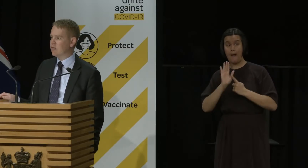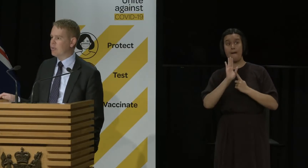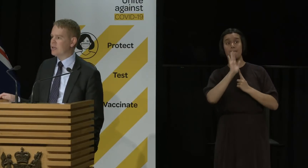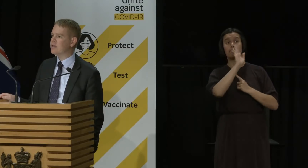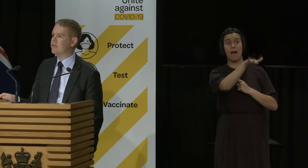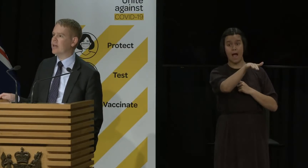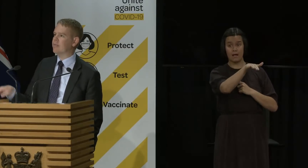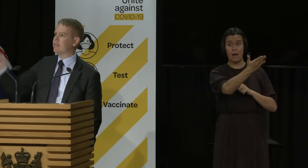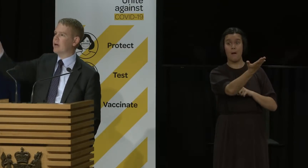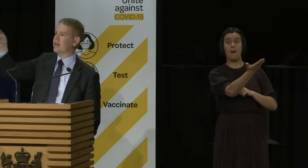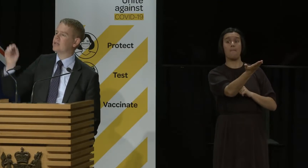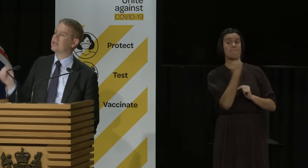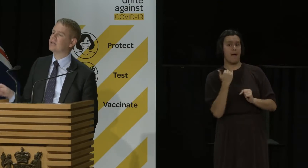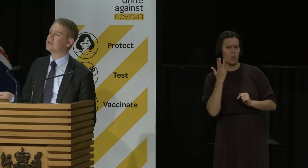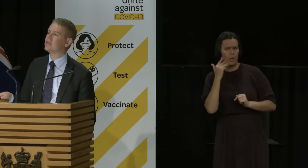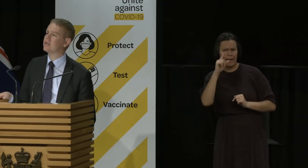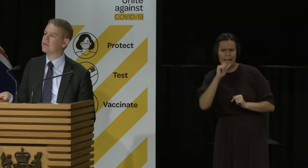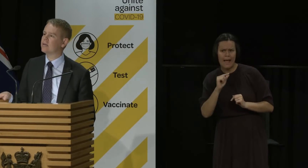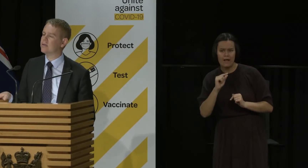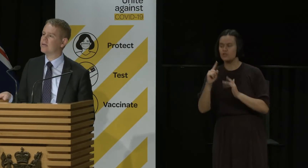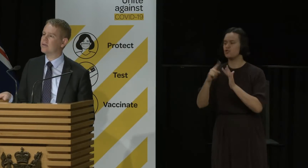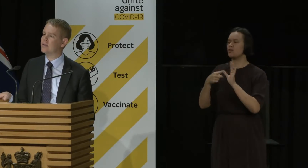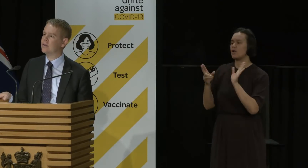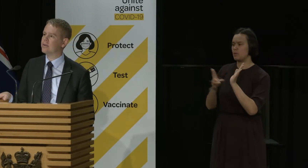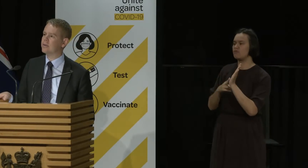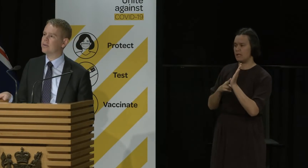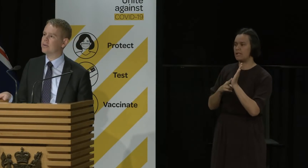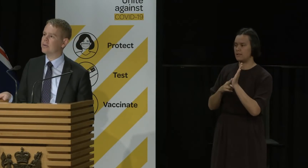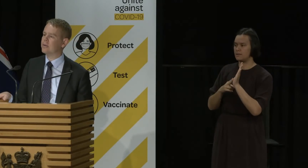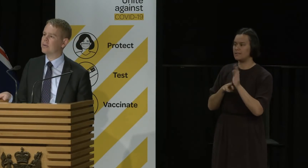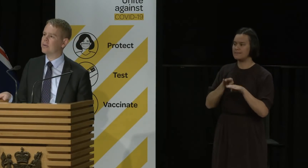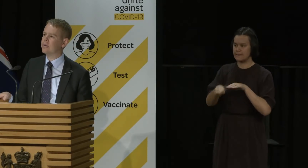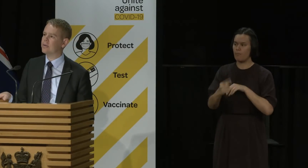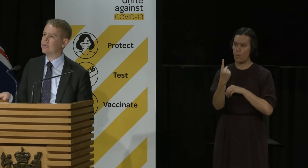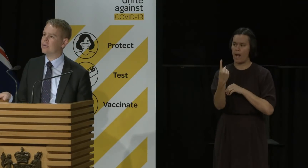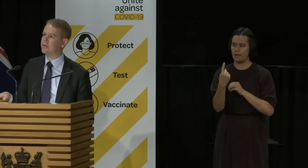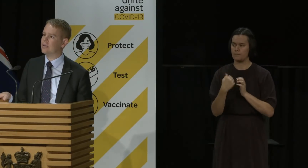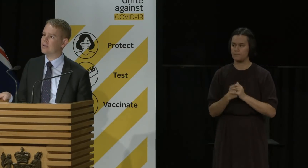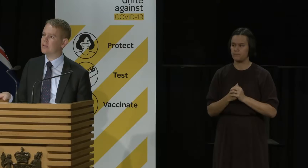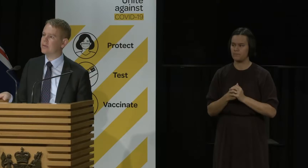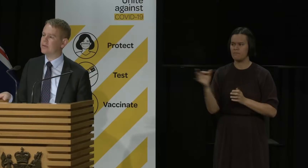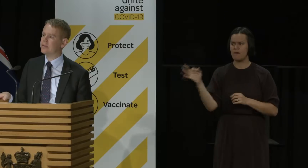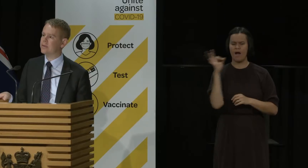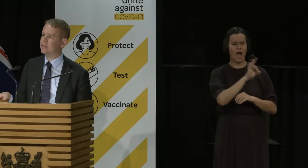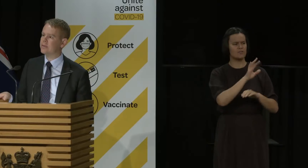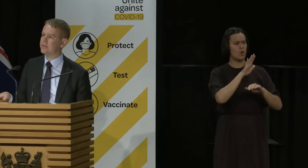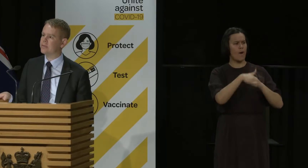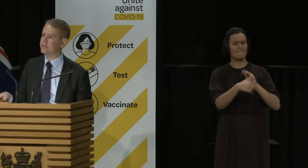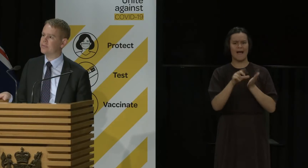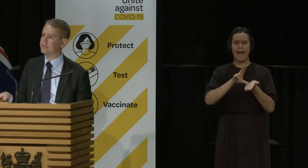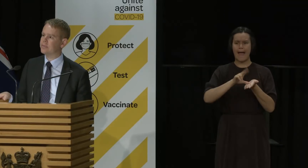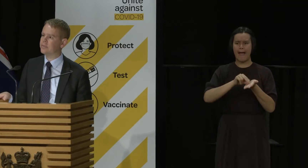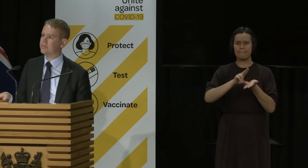April date?>> Australians?>> Living in New Zealand now if they go back to Australia for Christmas, if they wanted to come back in January or is it They'll be included in the